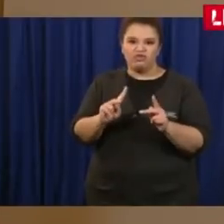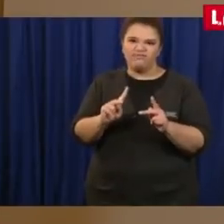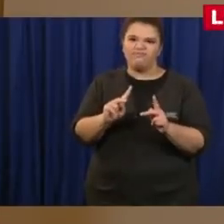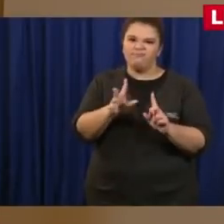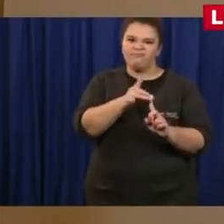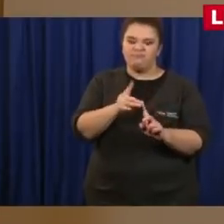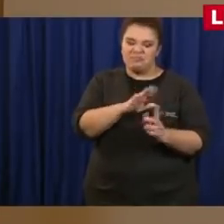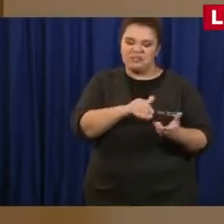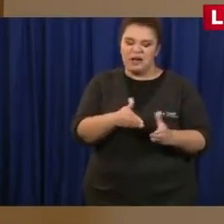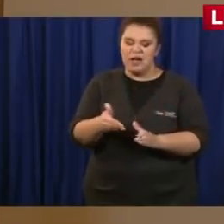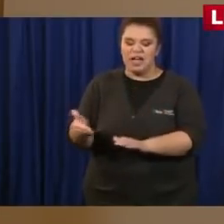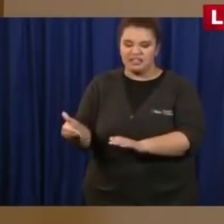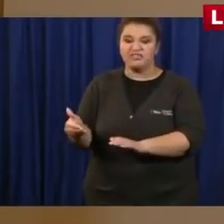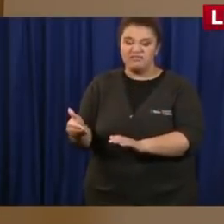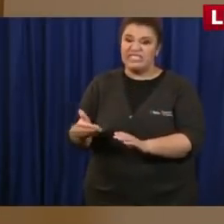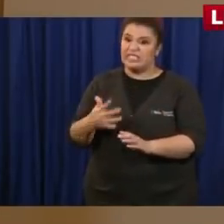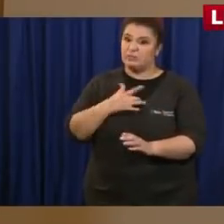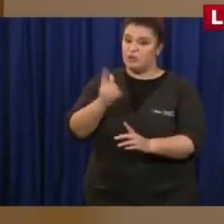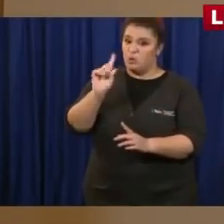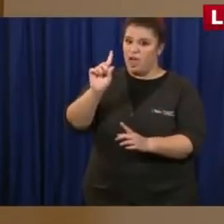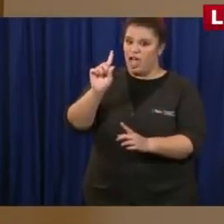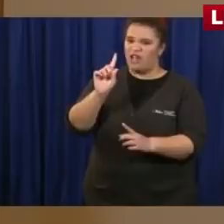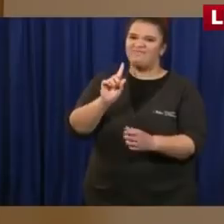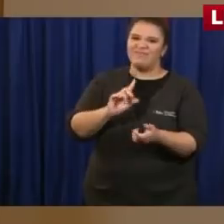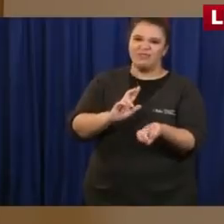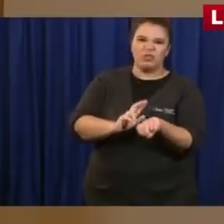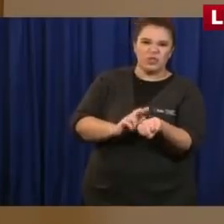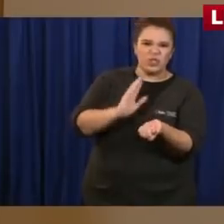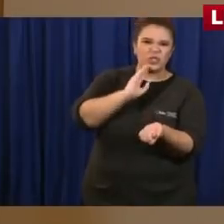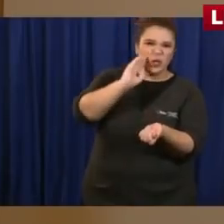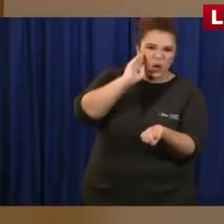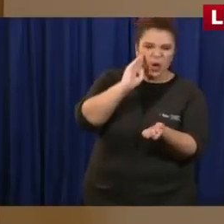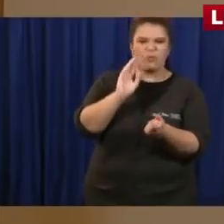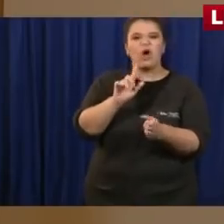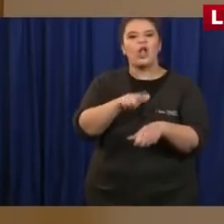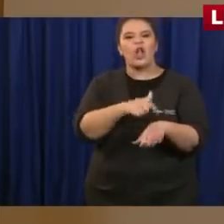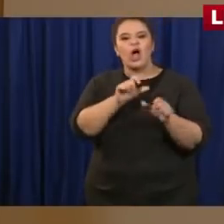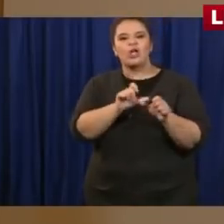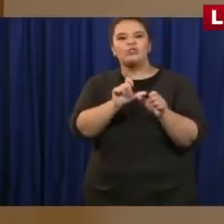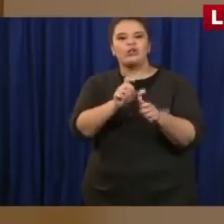MAHONING COUNTY IS UP TO 28 DEATHS.